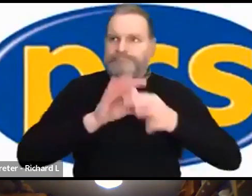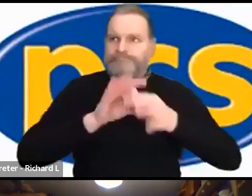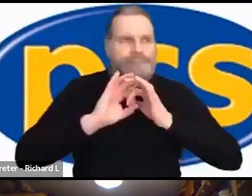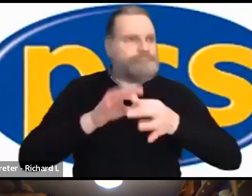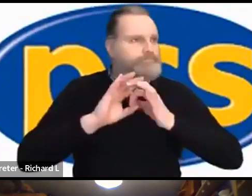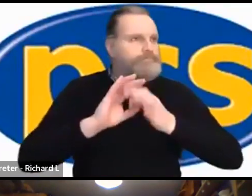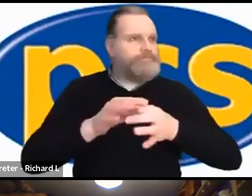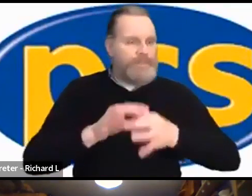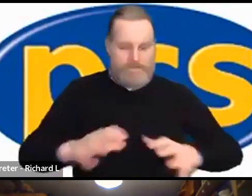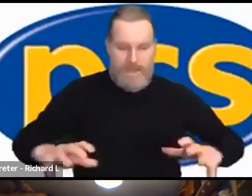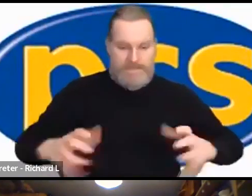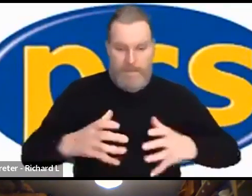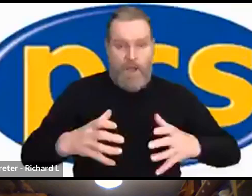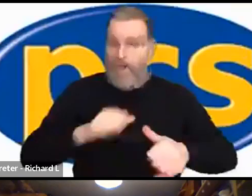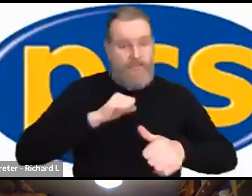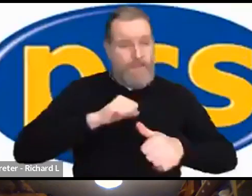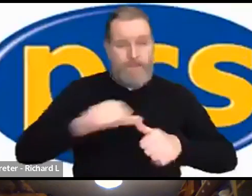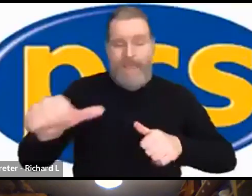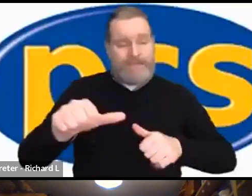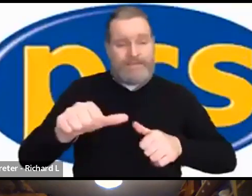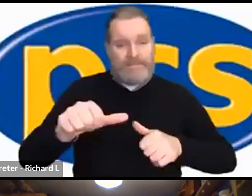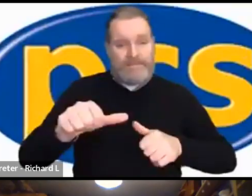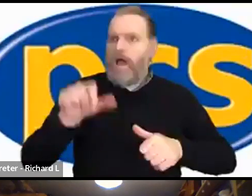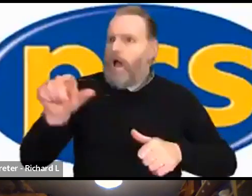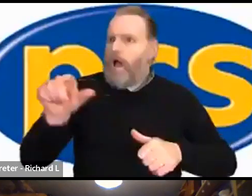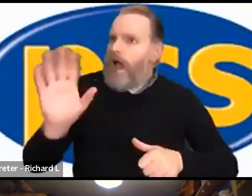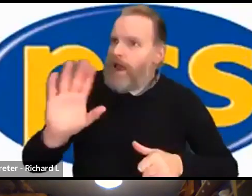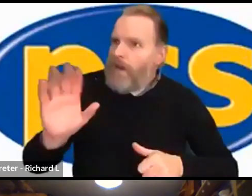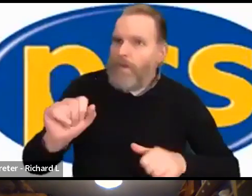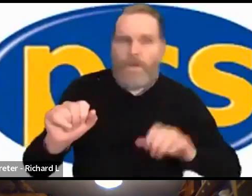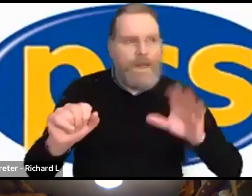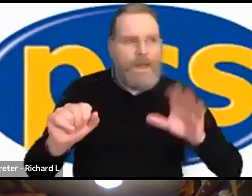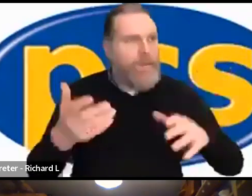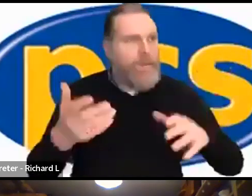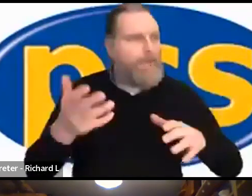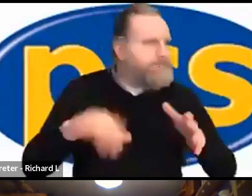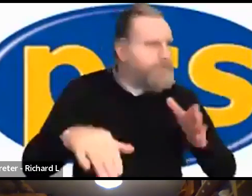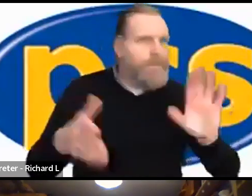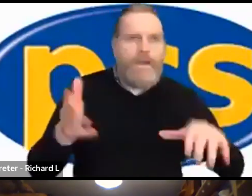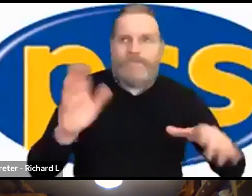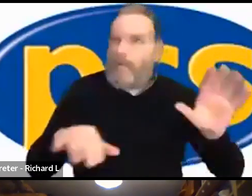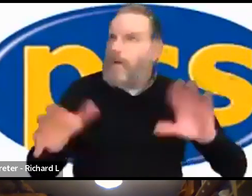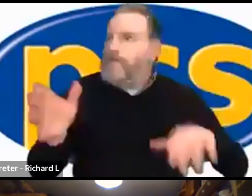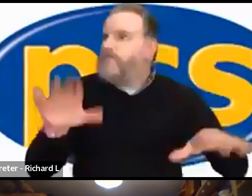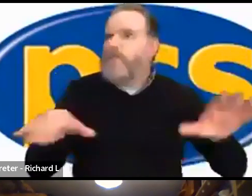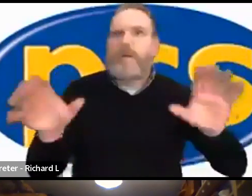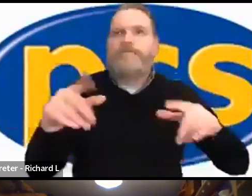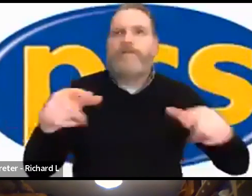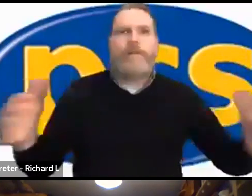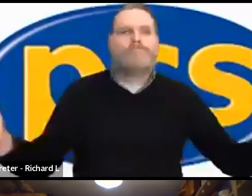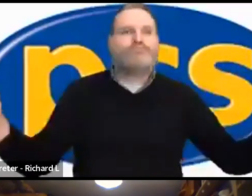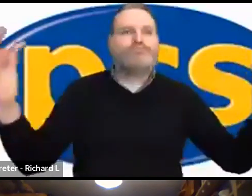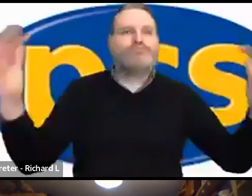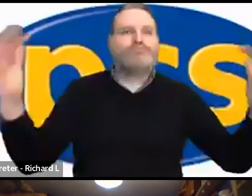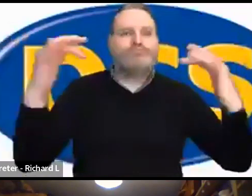engaged. So of activity. Mind department. tivity my department has ever done different people from different parts of the different parts of the country country in different